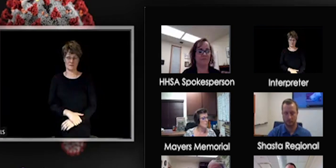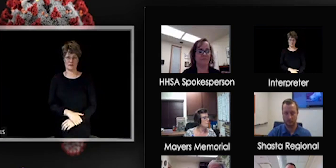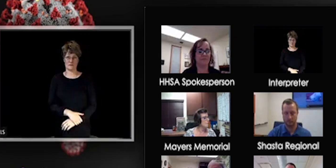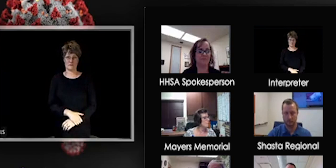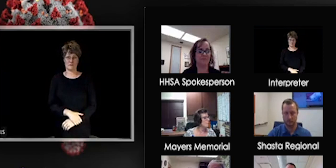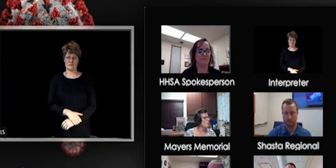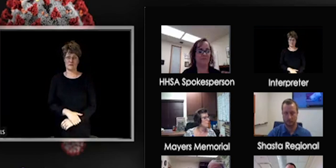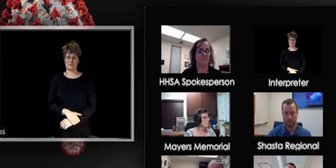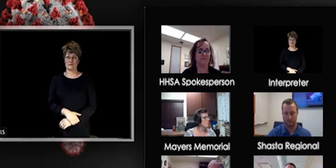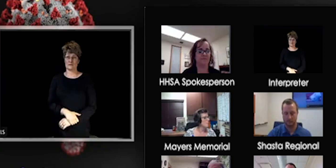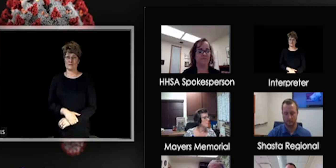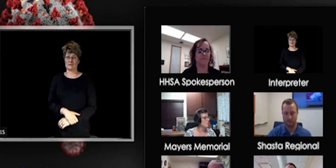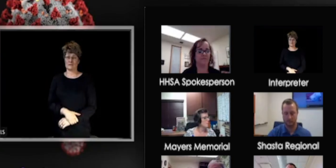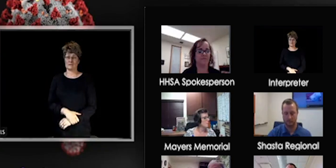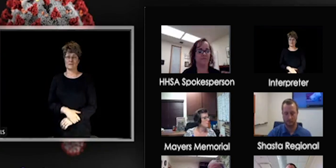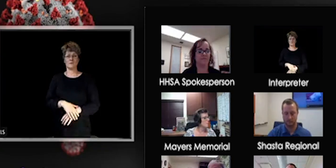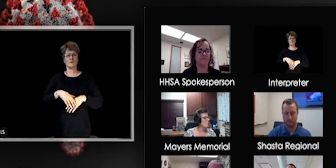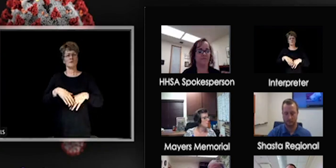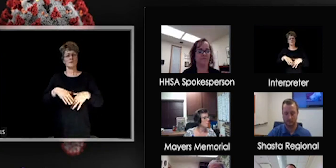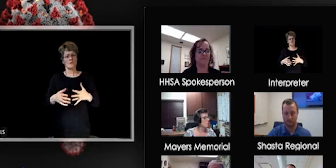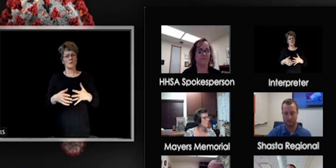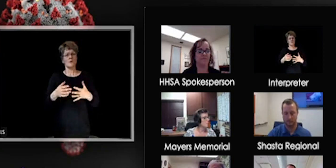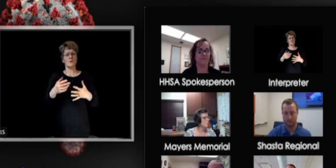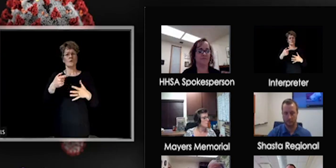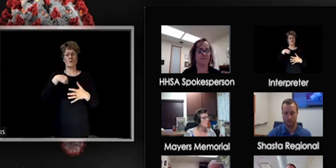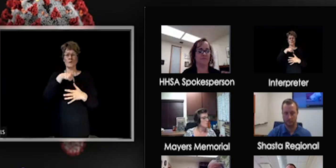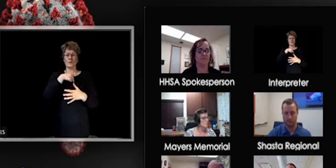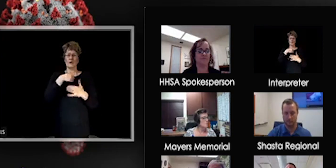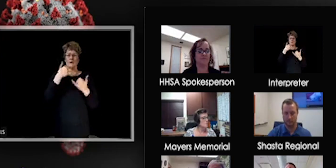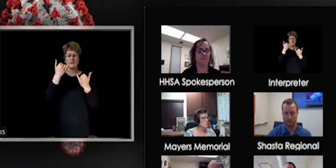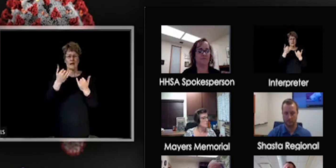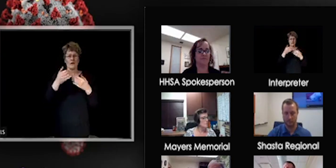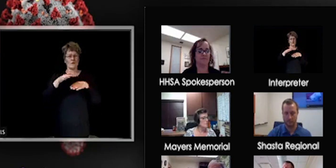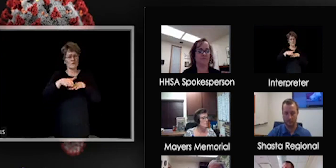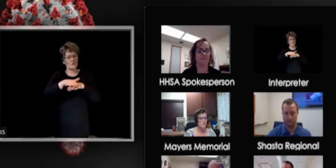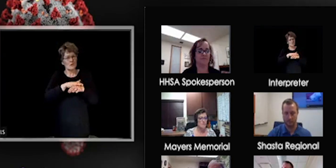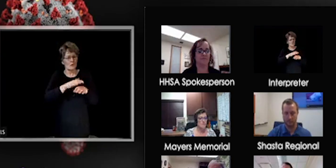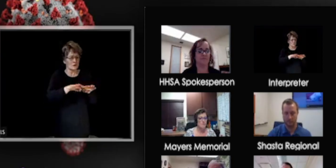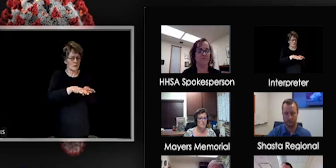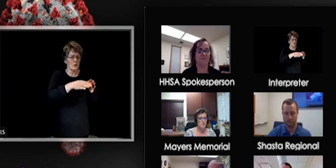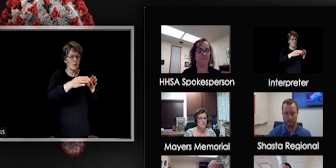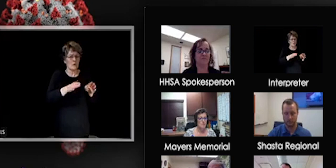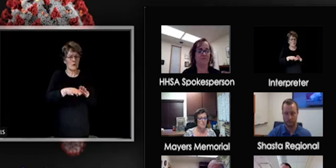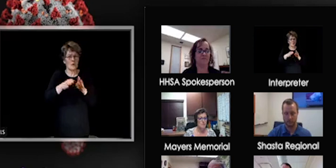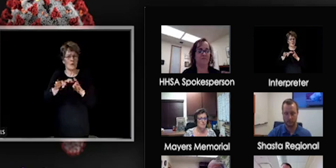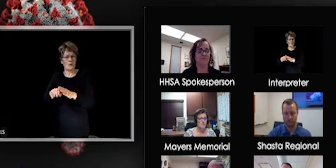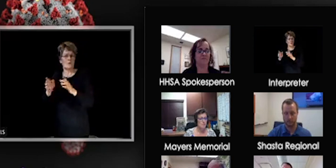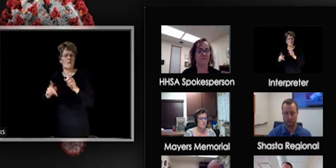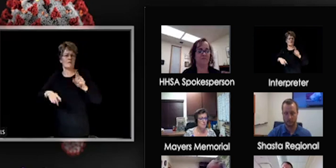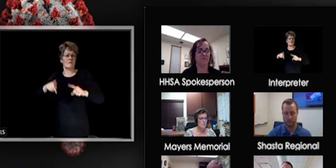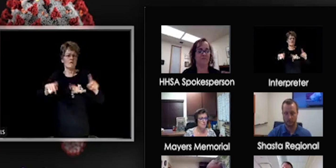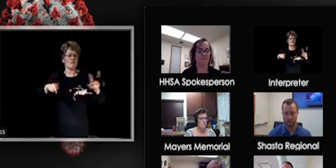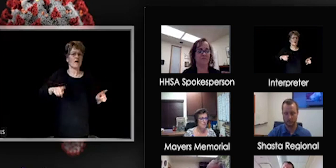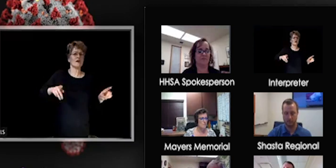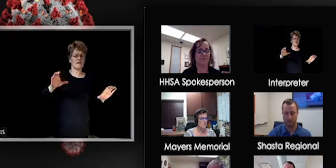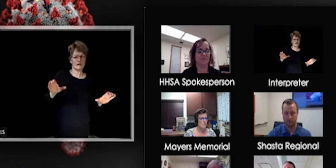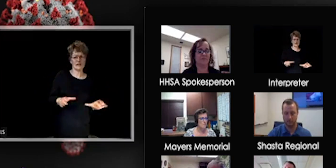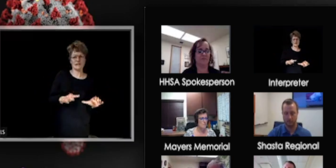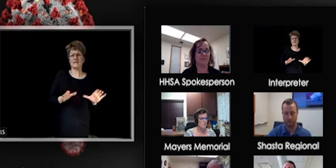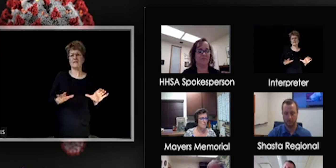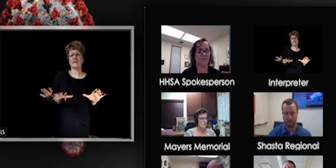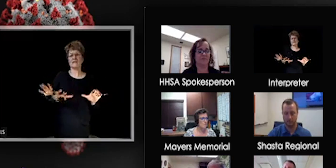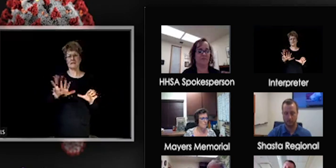sectors and activities the idea is to continue to restrict nonessential travel and large